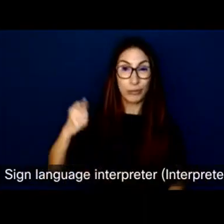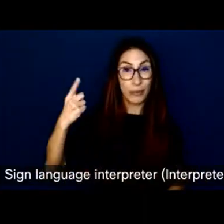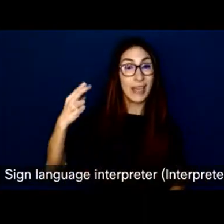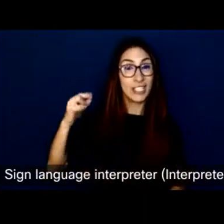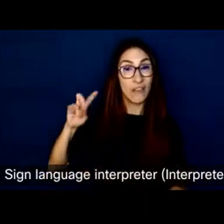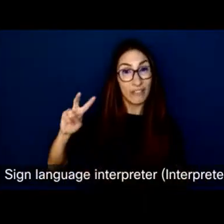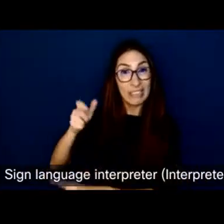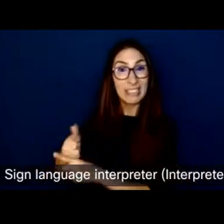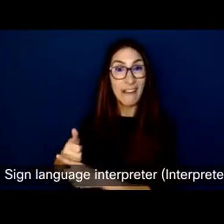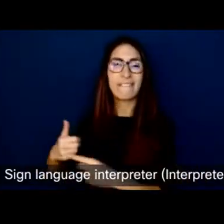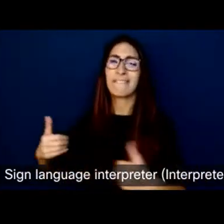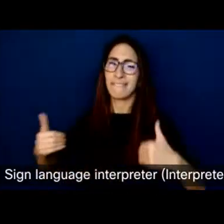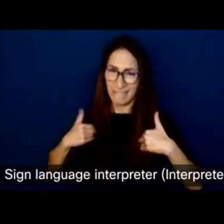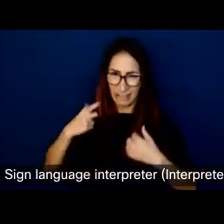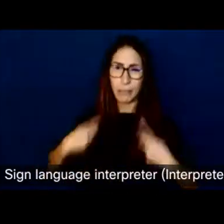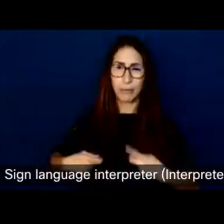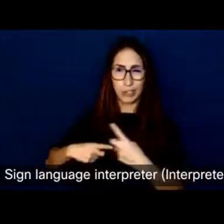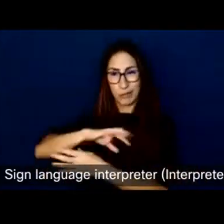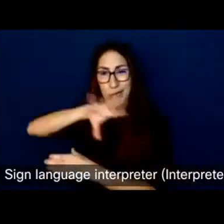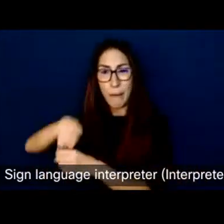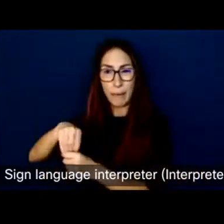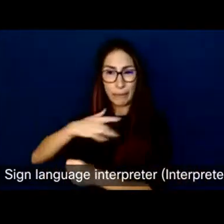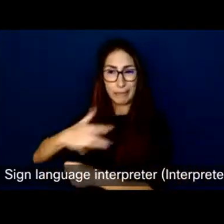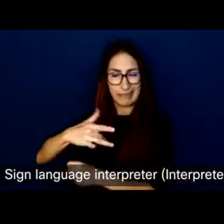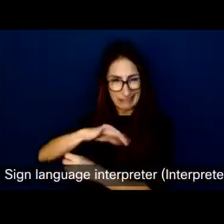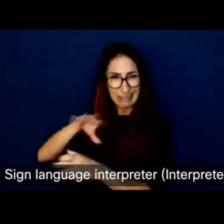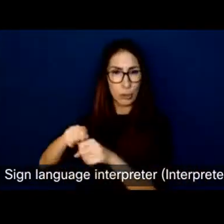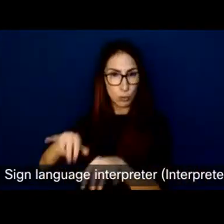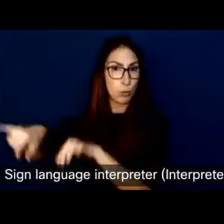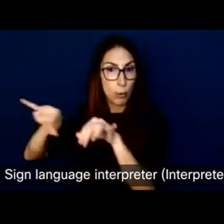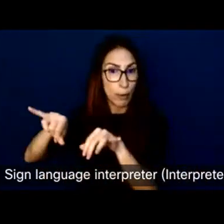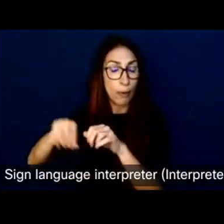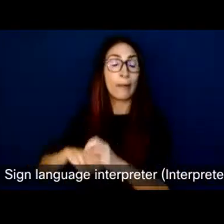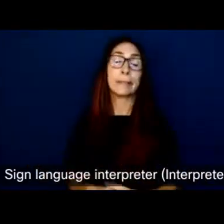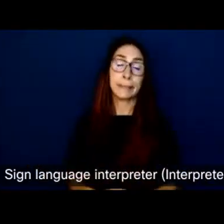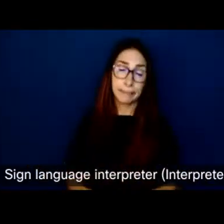the inflammatory process of HIV itself. And then the last